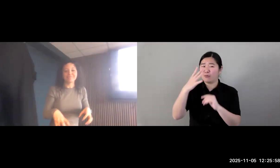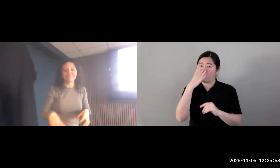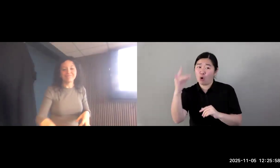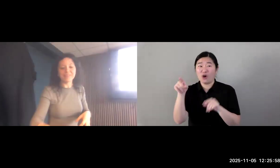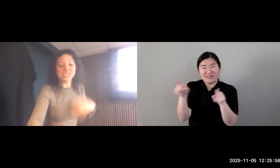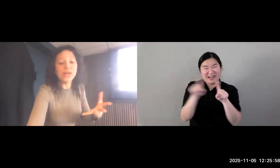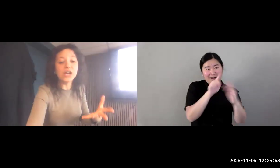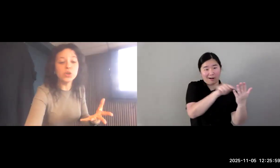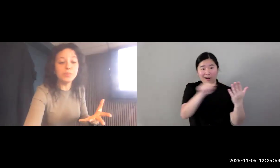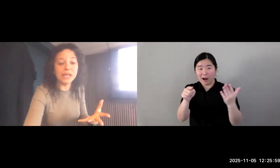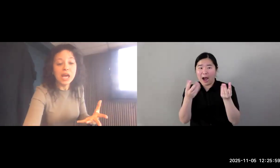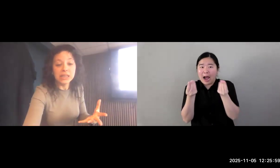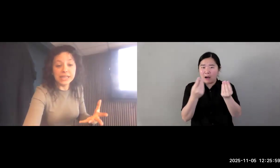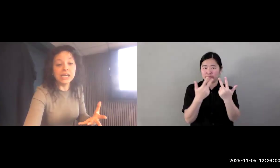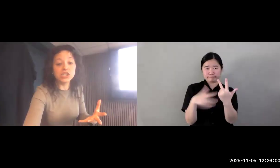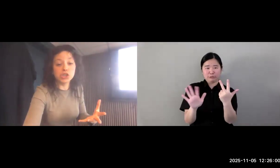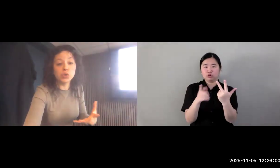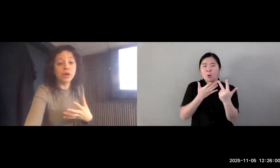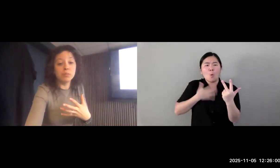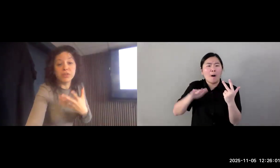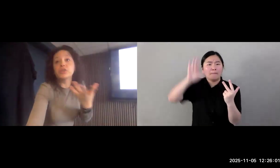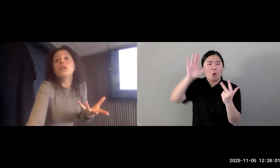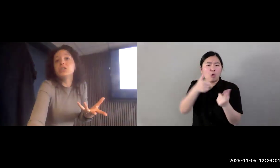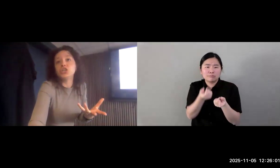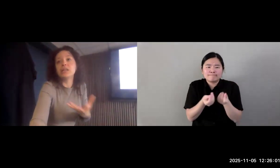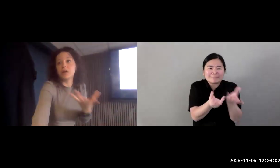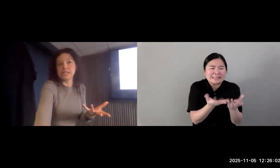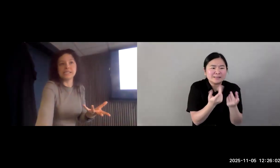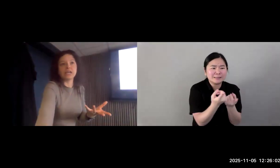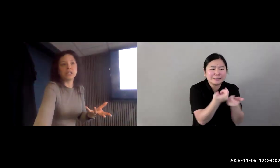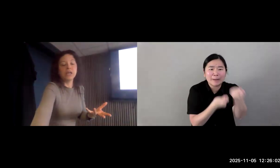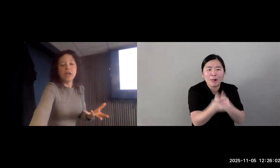So that could be linked to the methodology, and not necessarily.